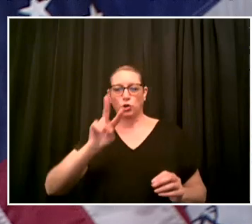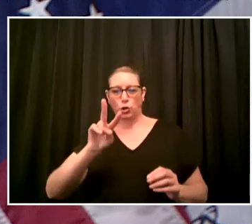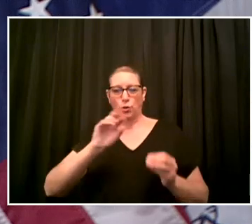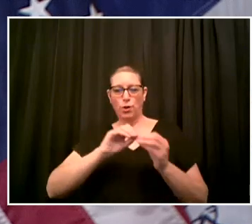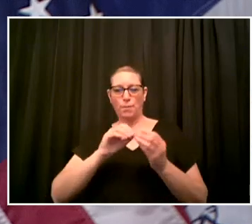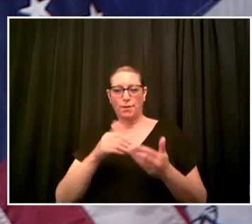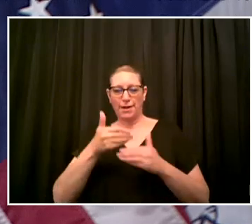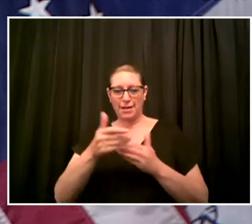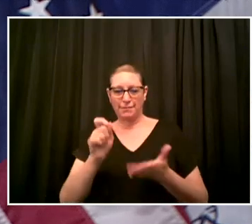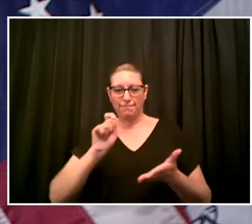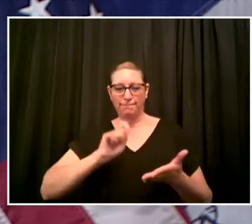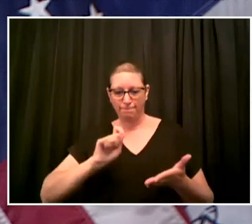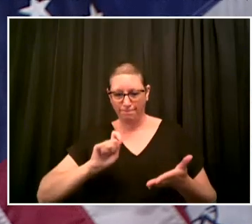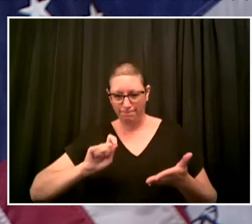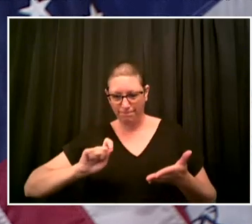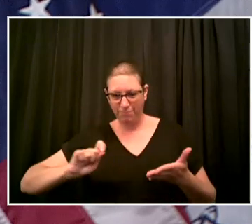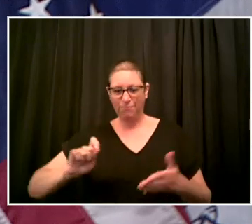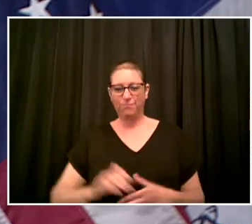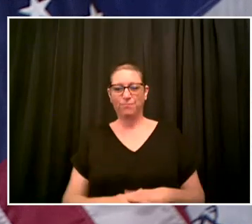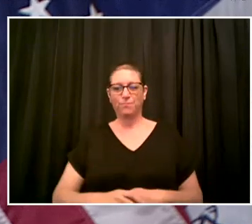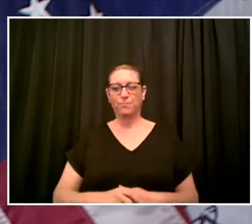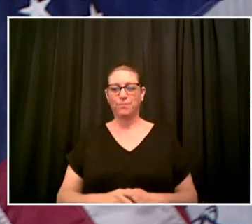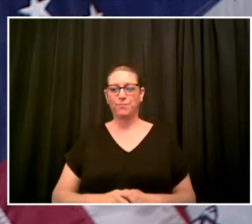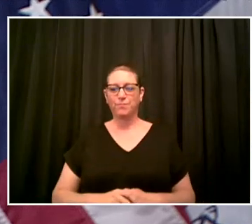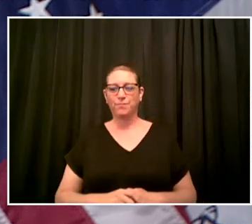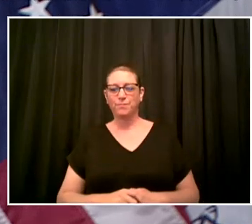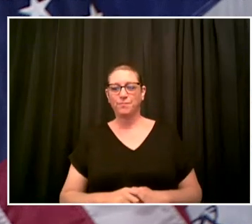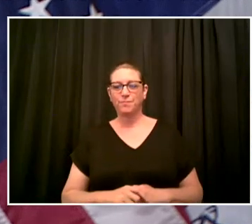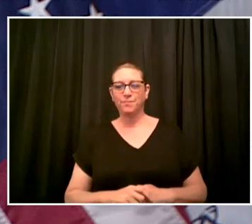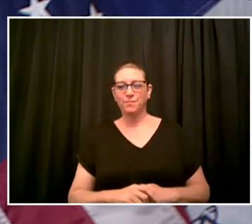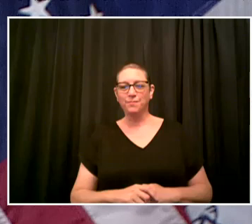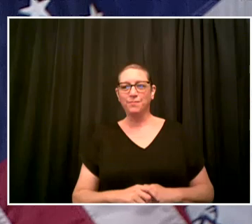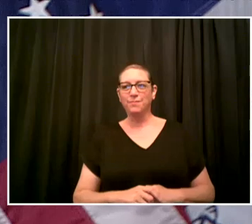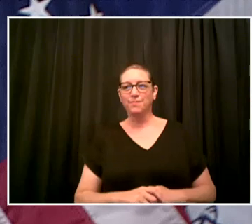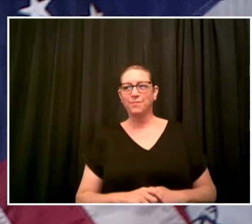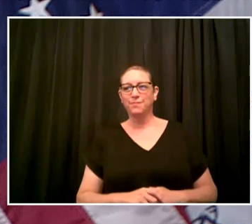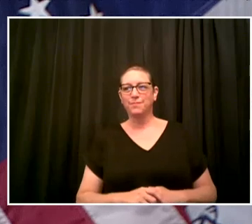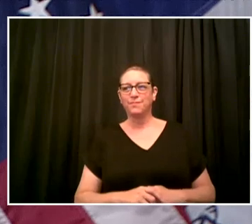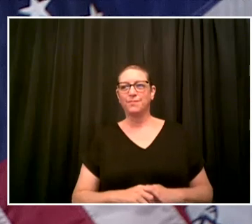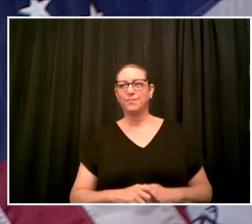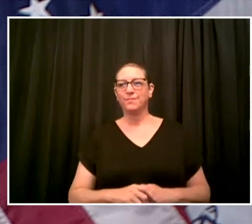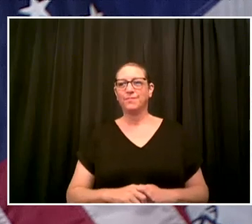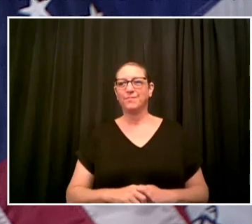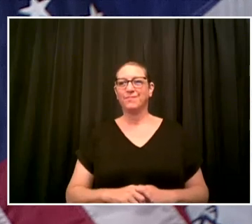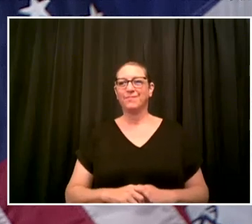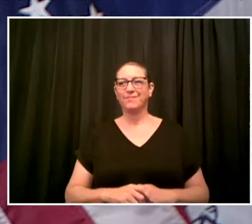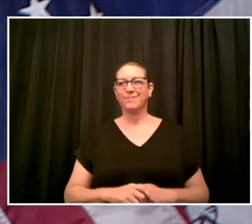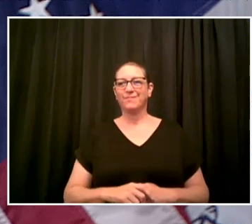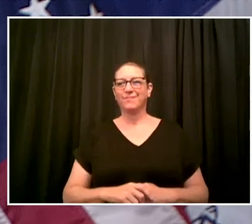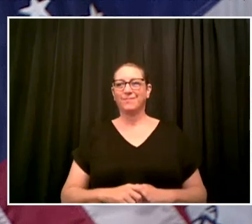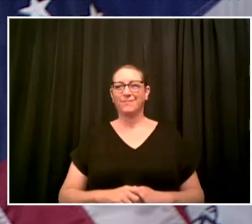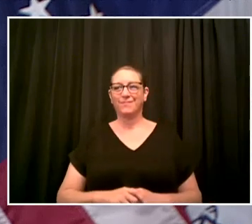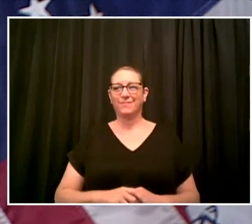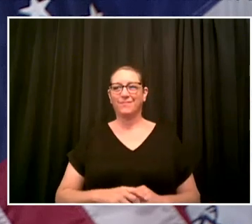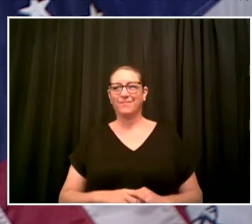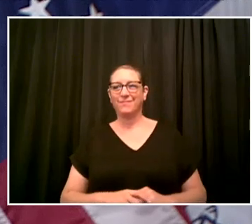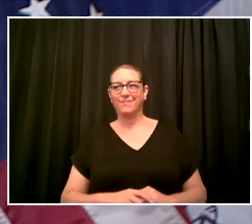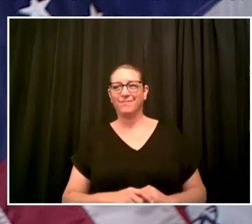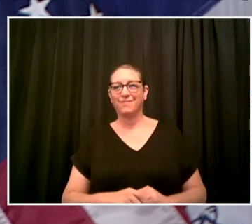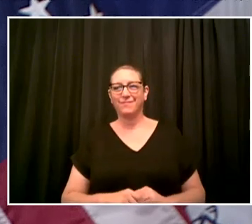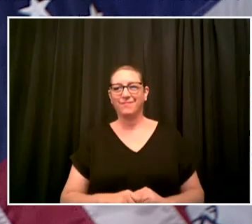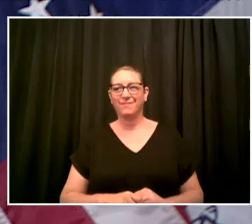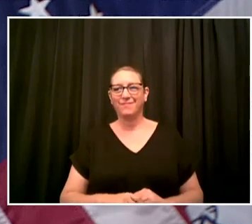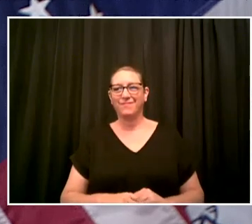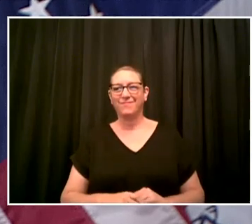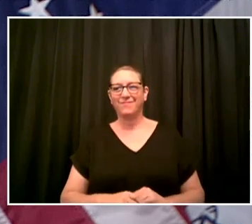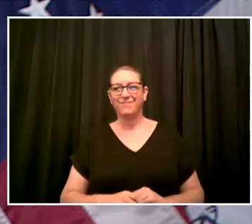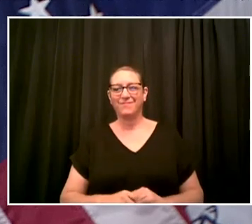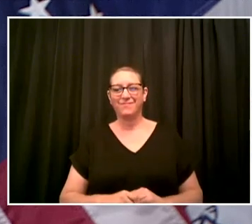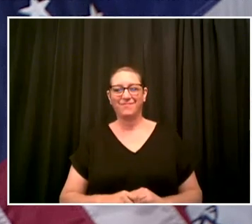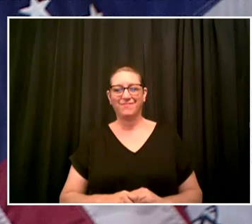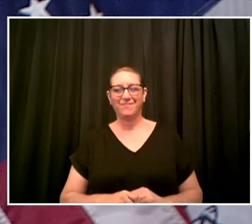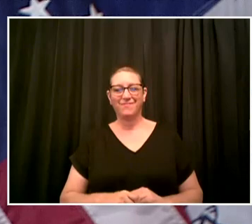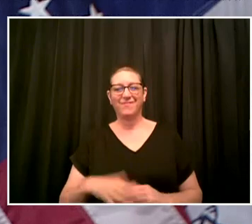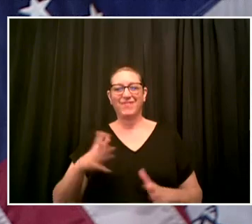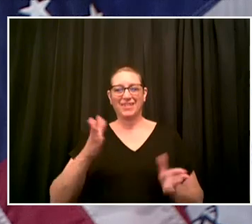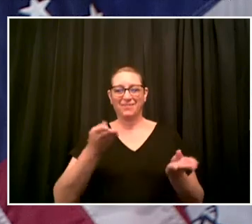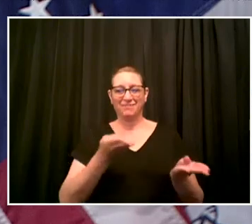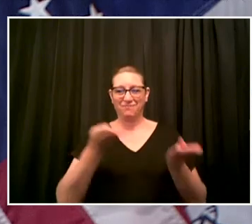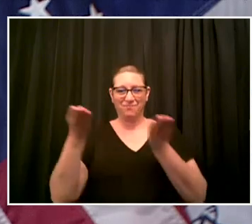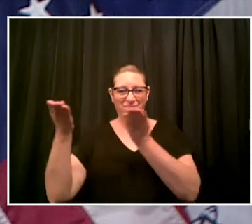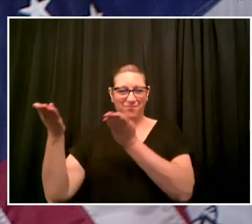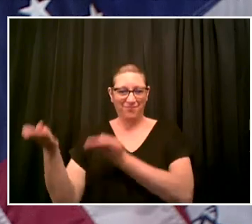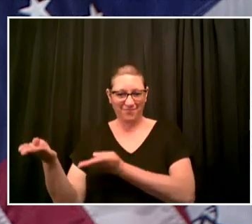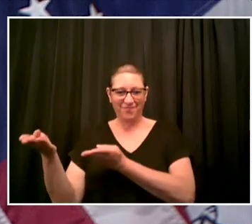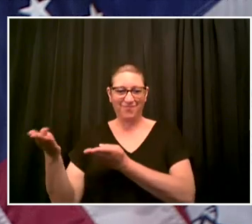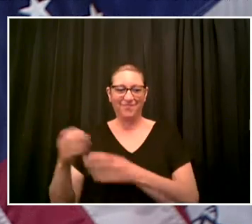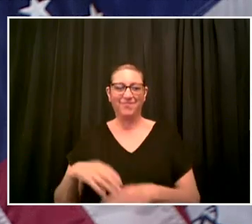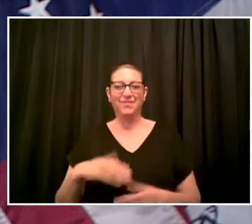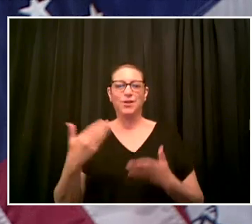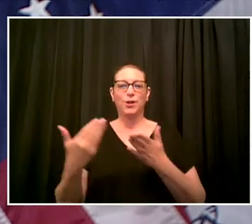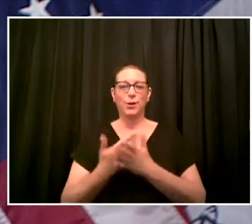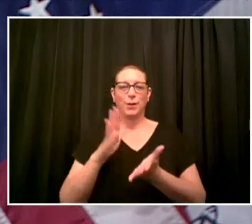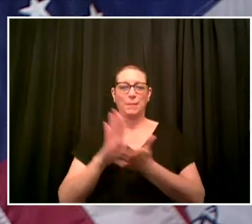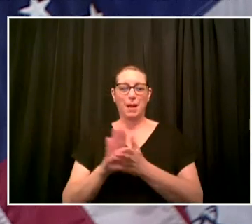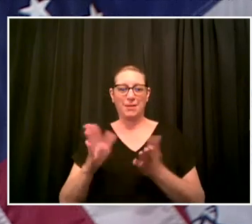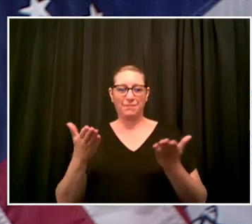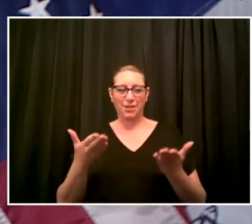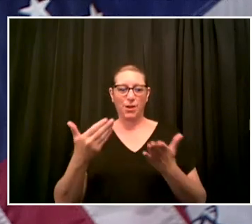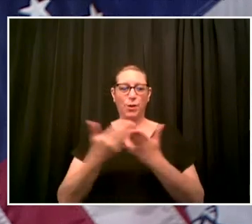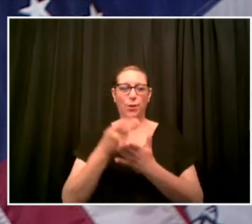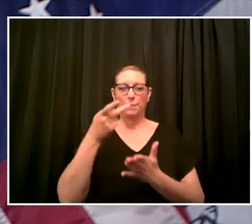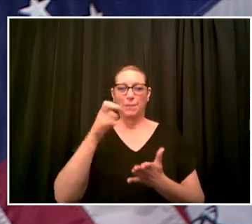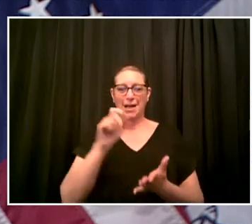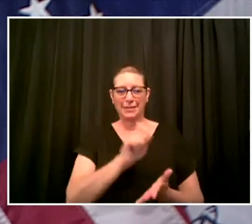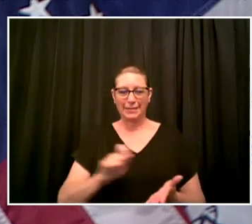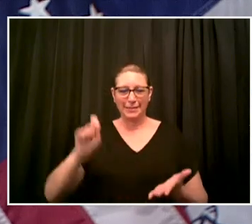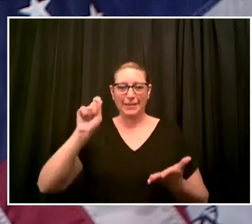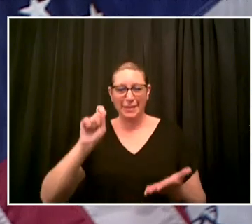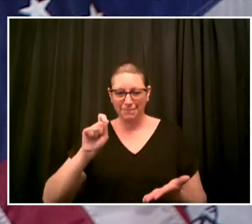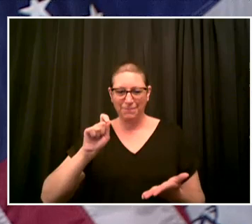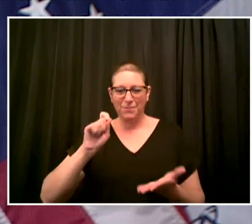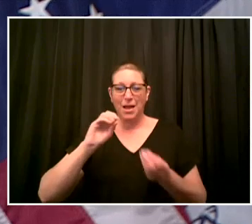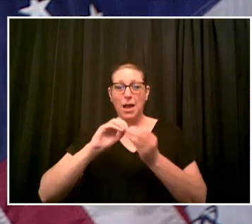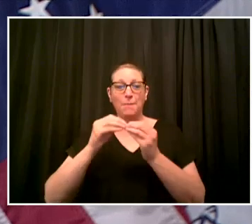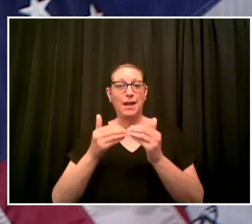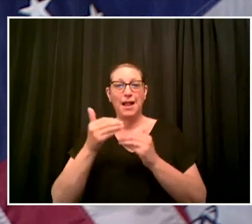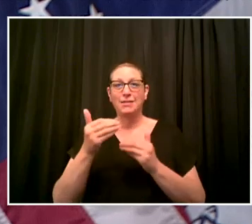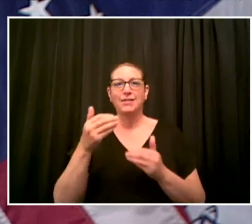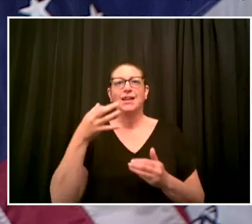RIVERA, INTRO